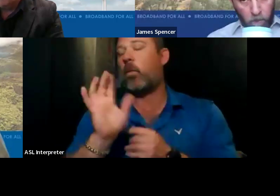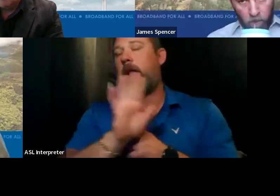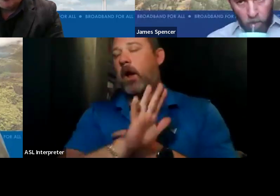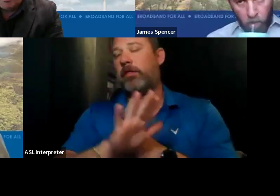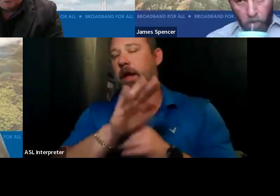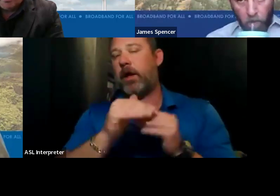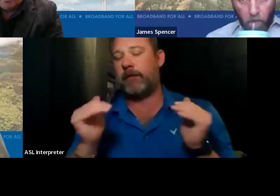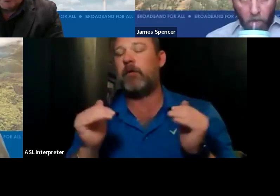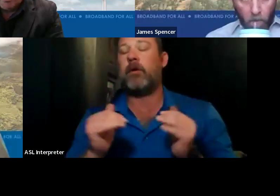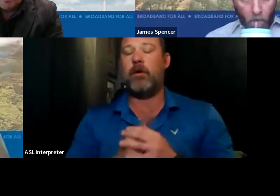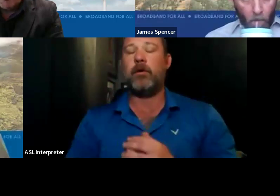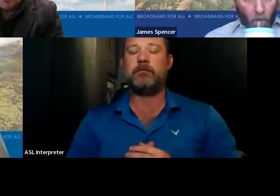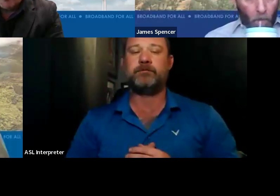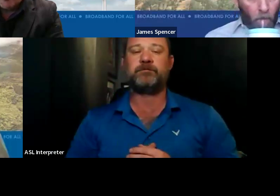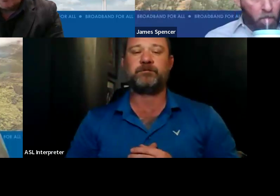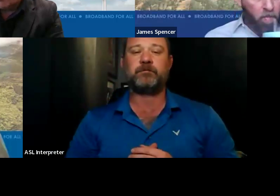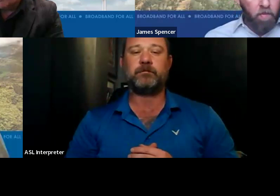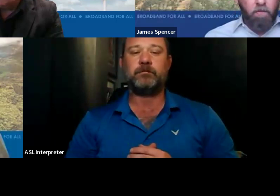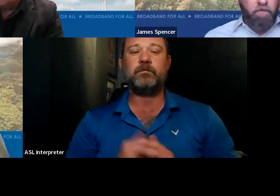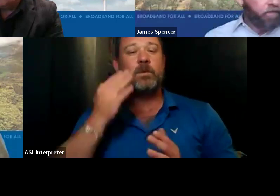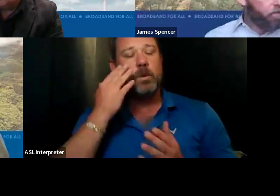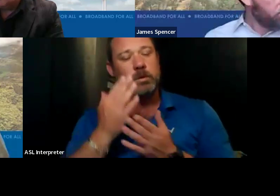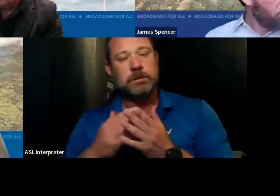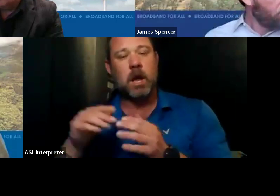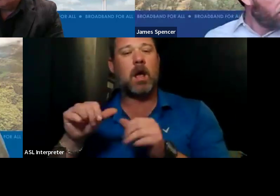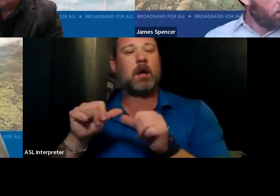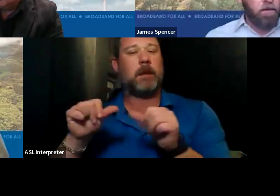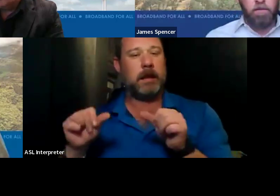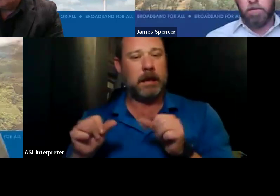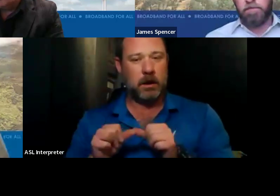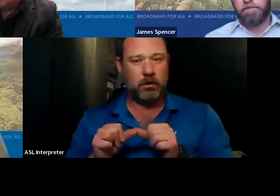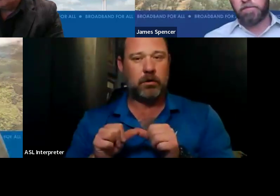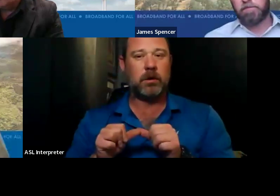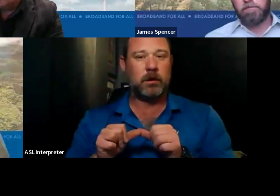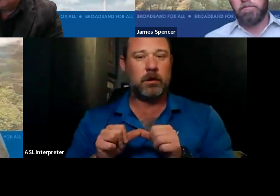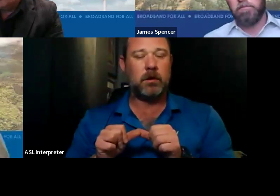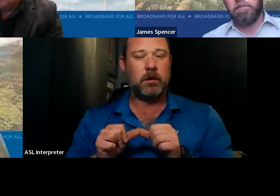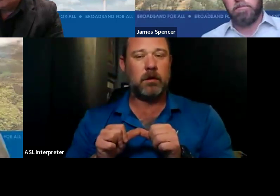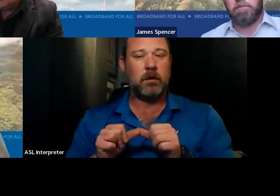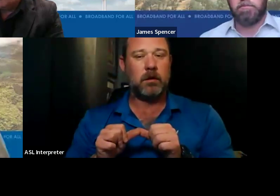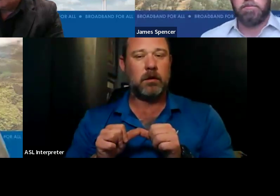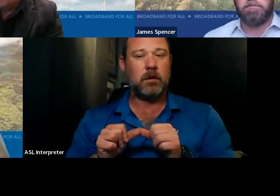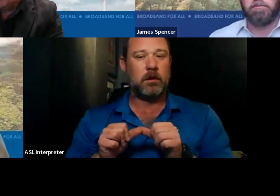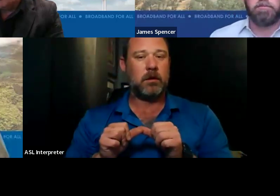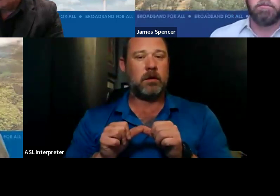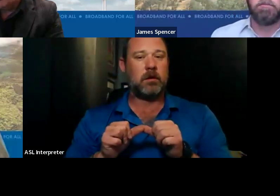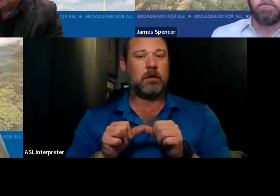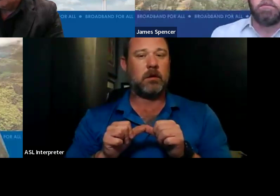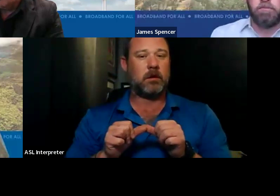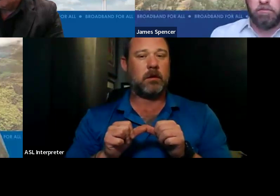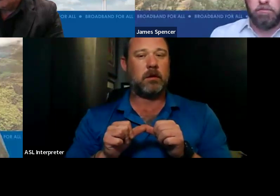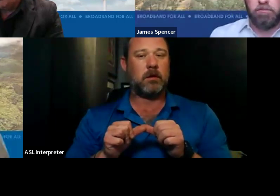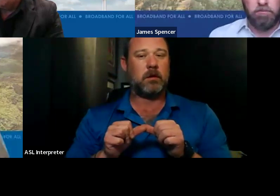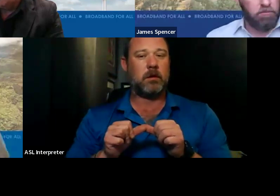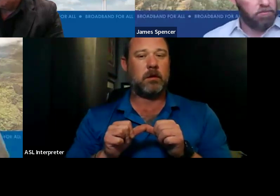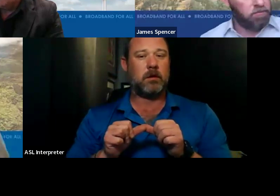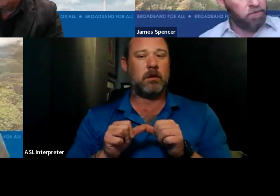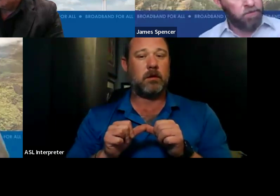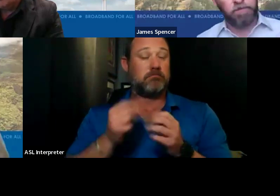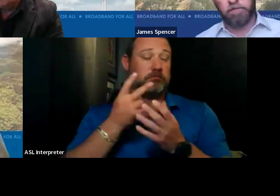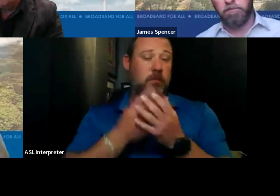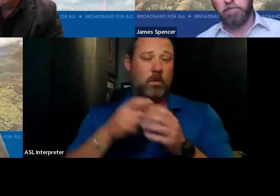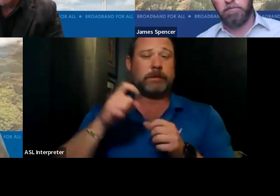we know there may be some areas where they there's both a need to develop a plan and